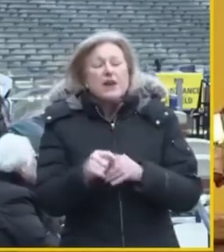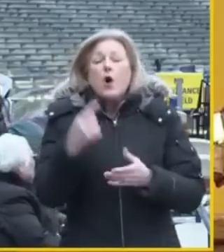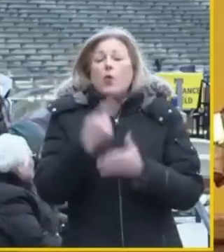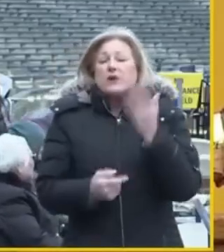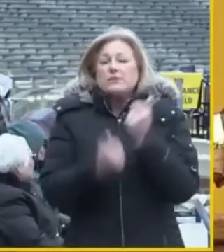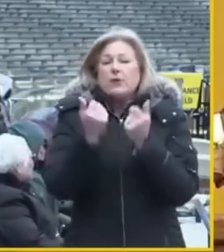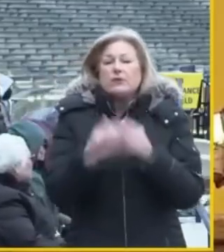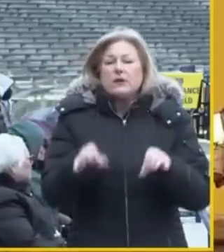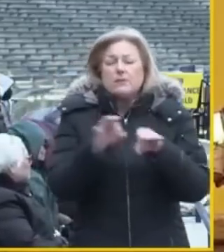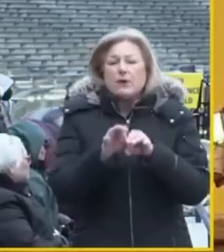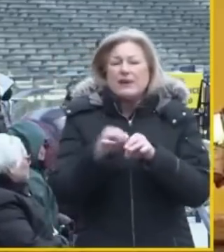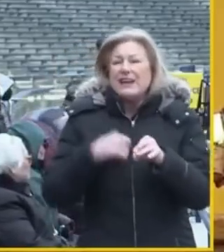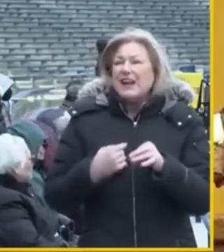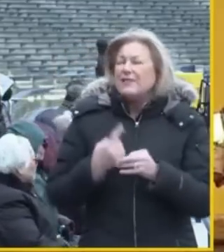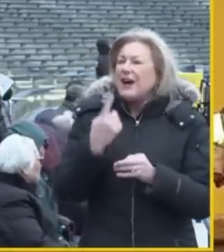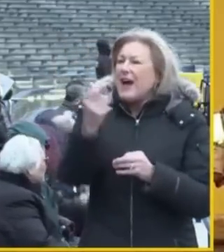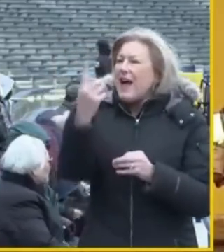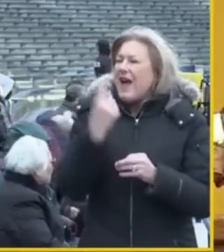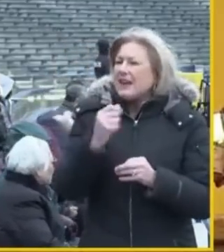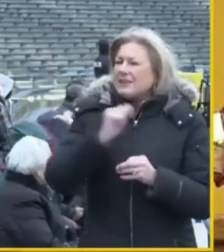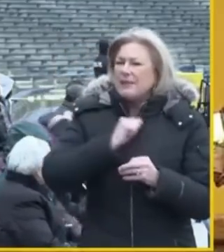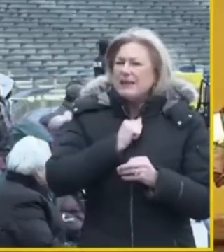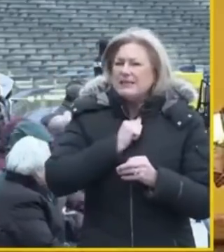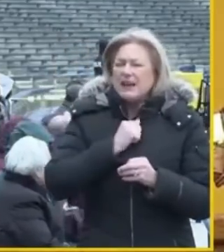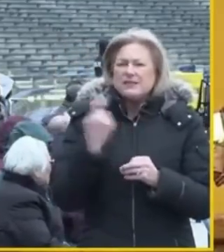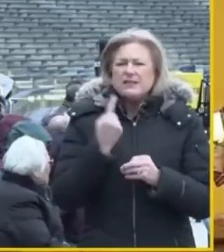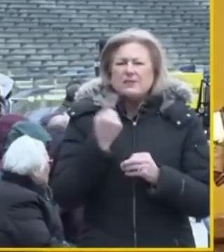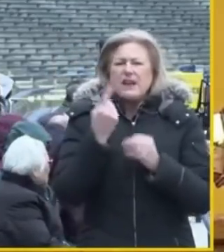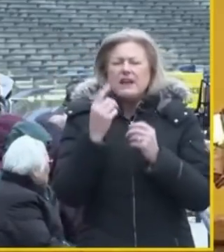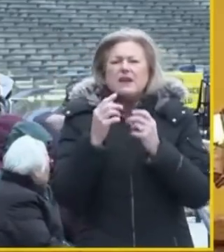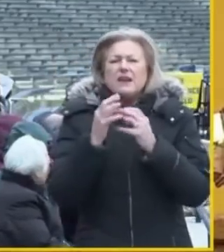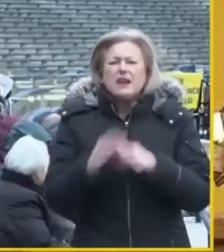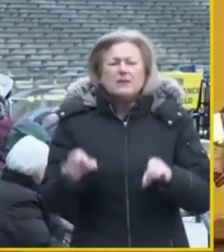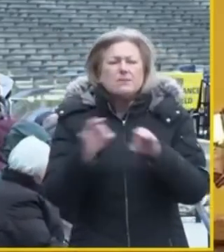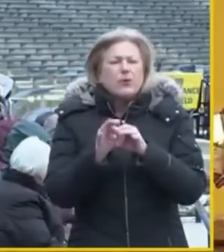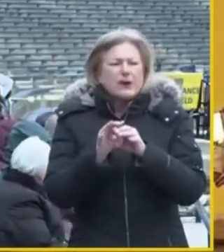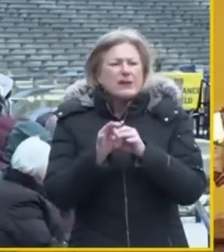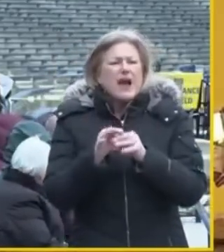if I had something valuable to say to you, something that I wish I'd known at your age,